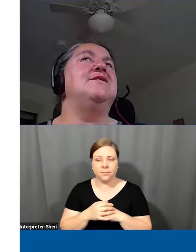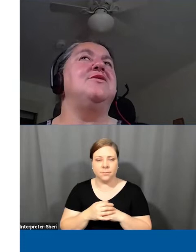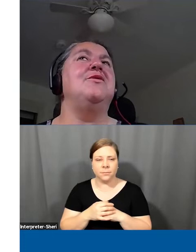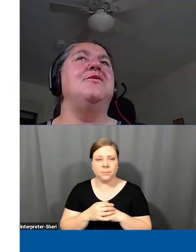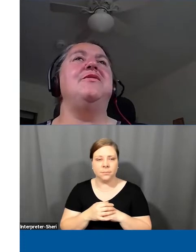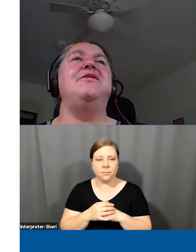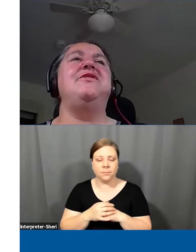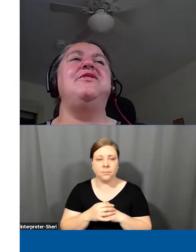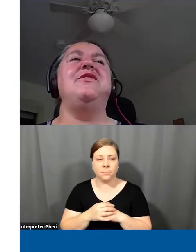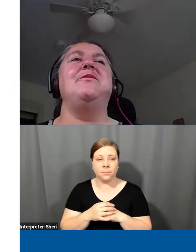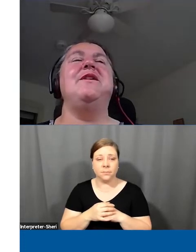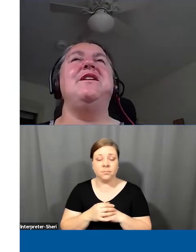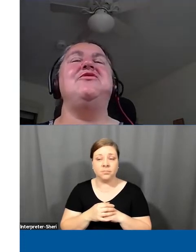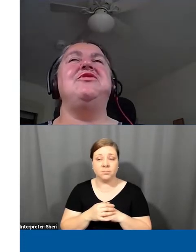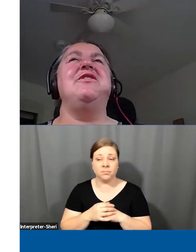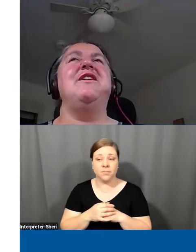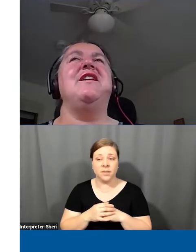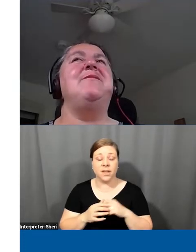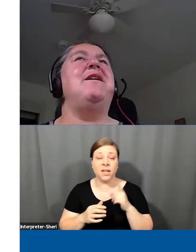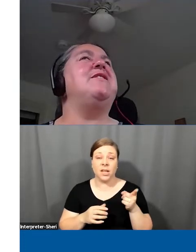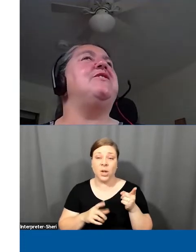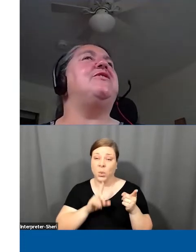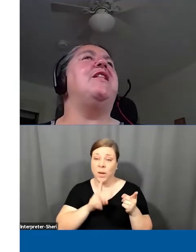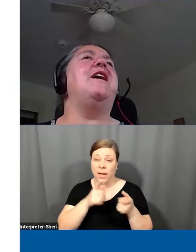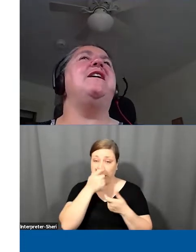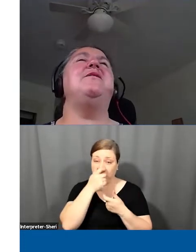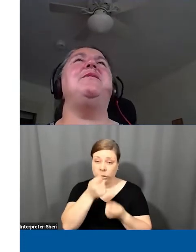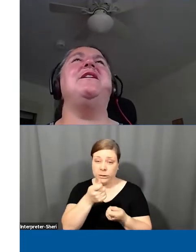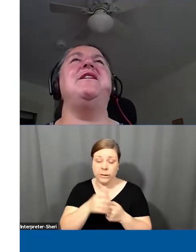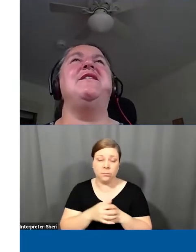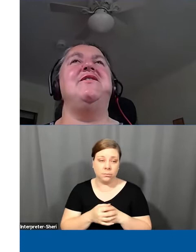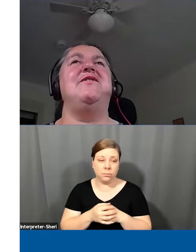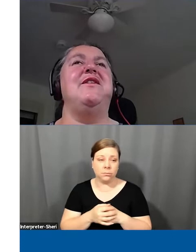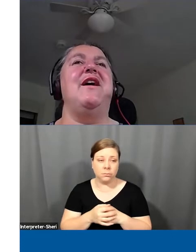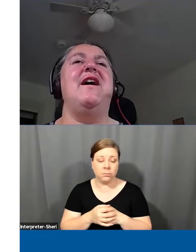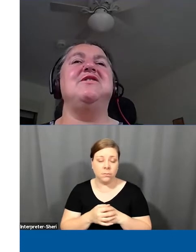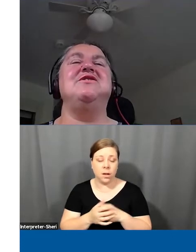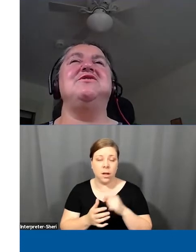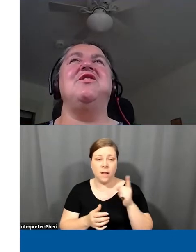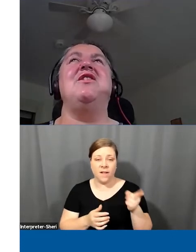So this is a really interesting thing. And I make this slide because I actually saw